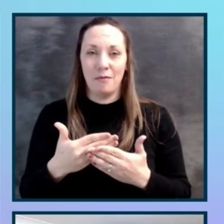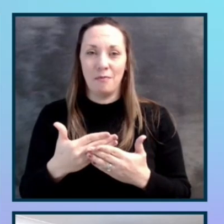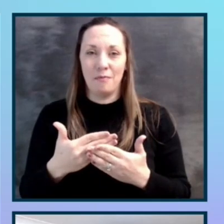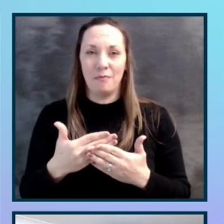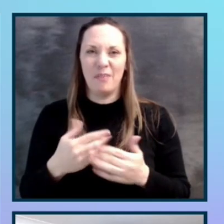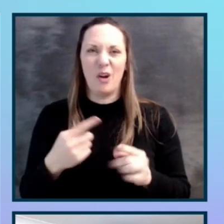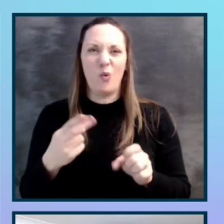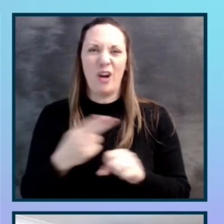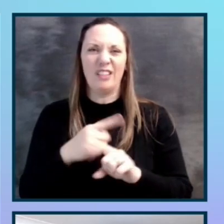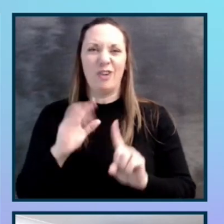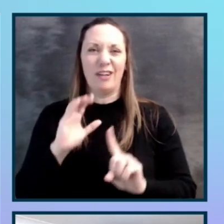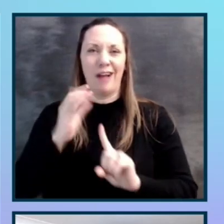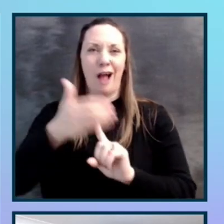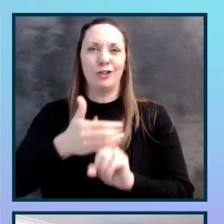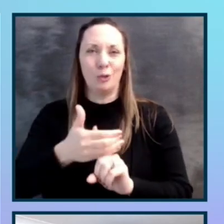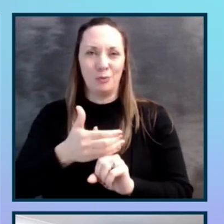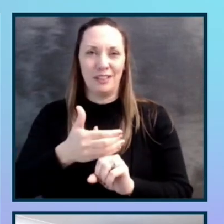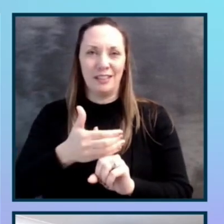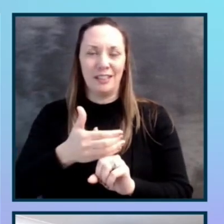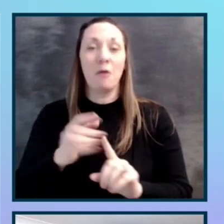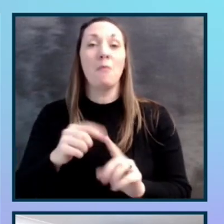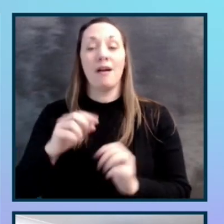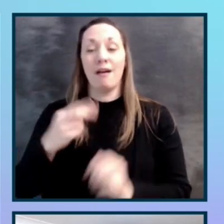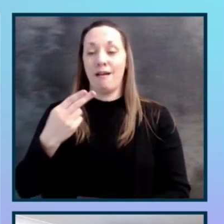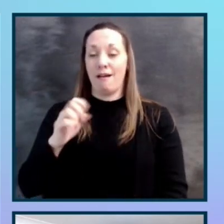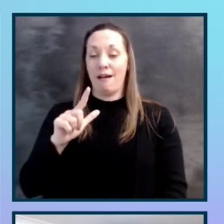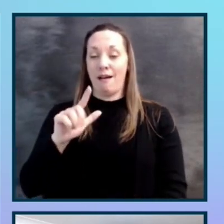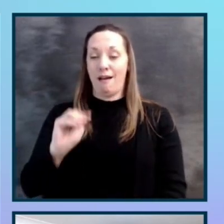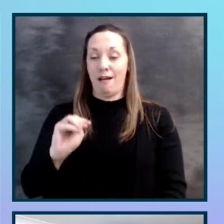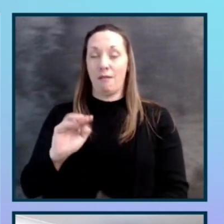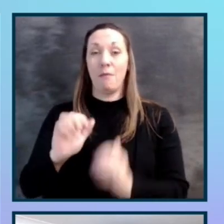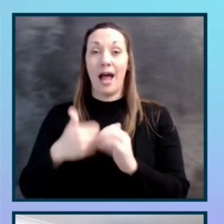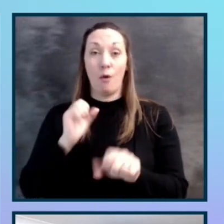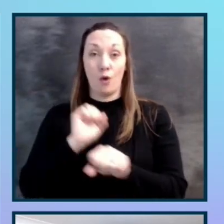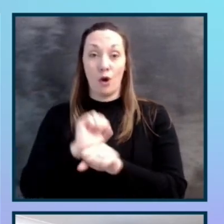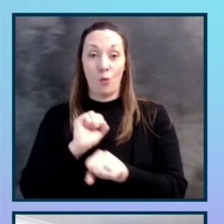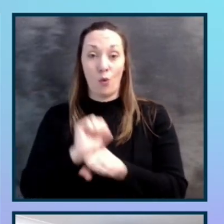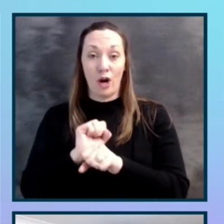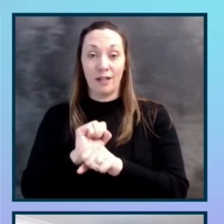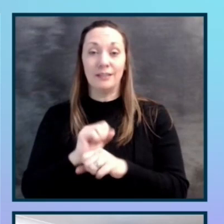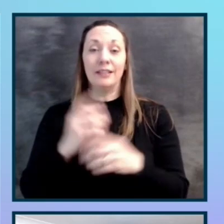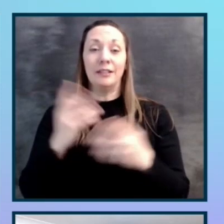So the way the helm works is via haptics once again. So,